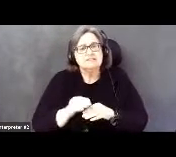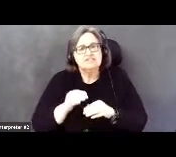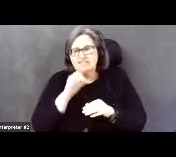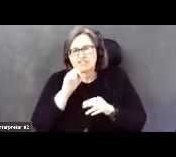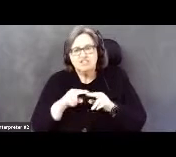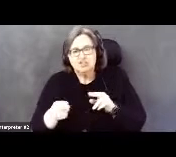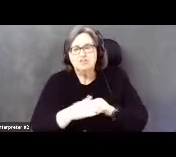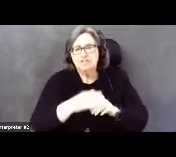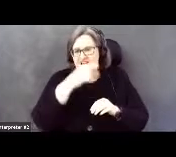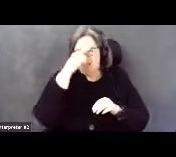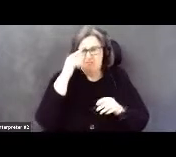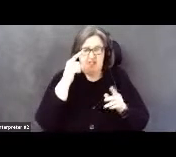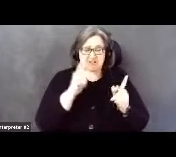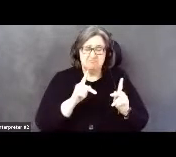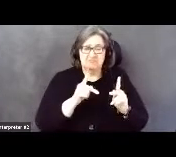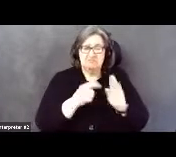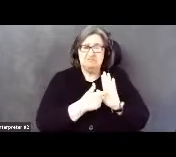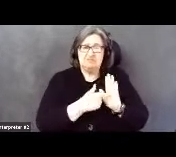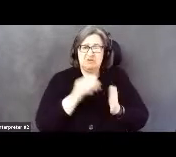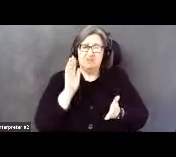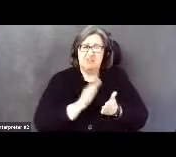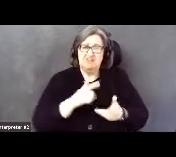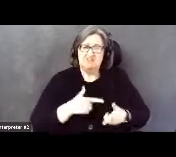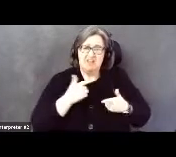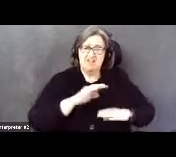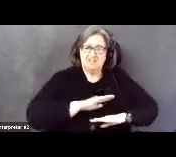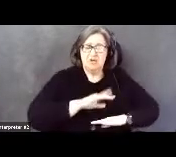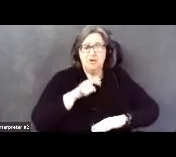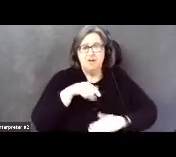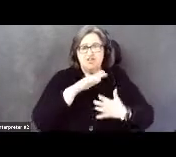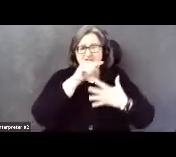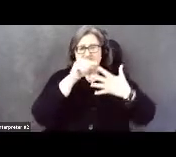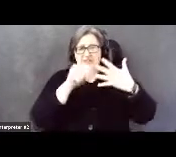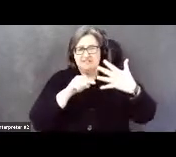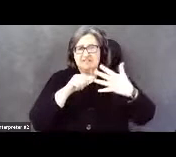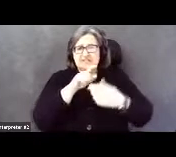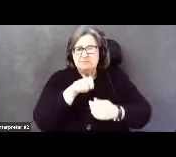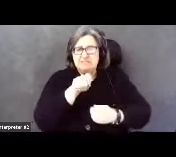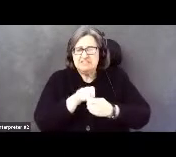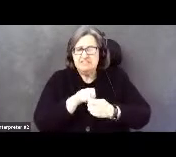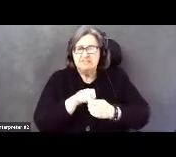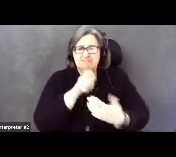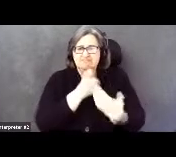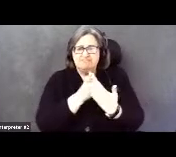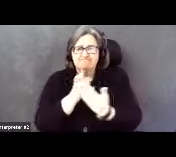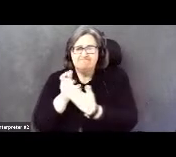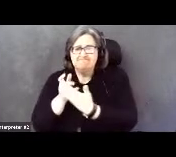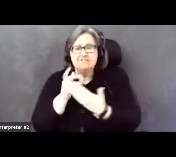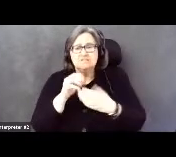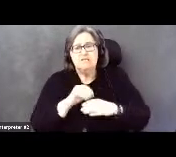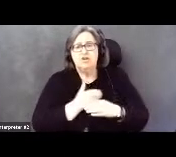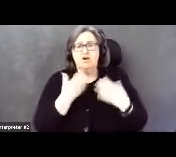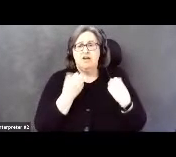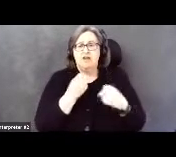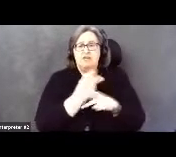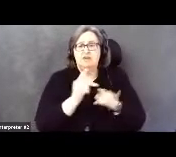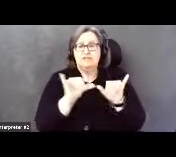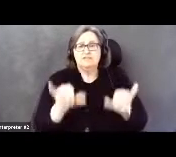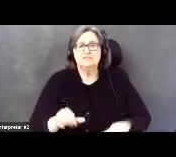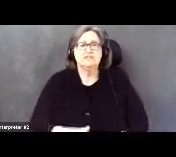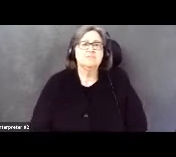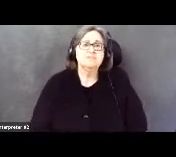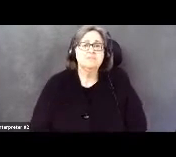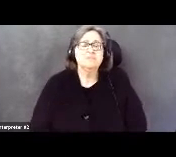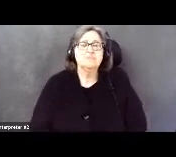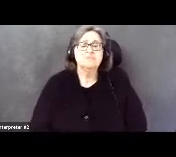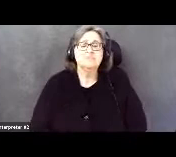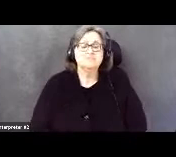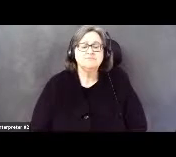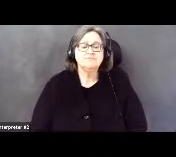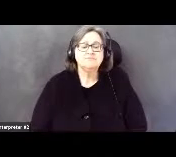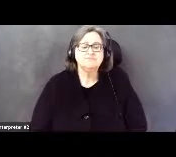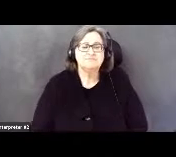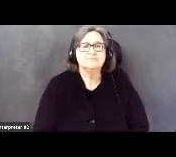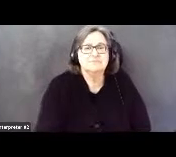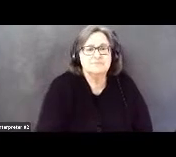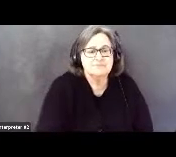issues in a very specific way in our health care systems. Next please. These are references